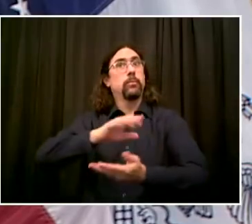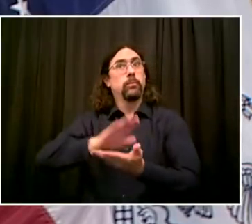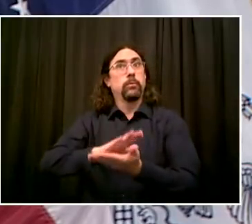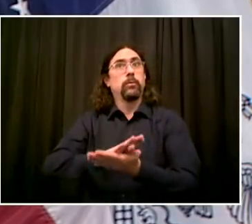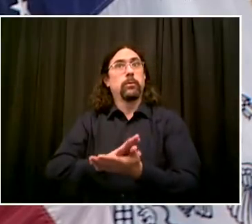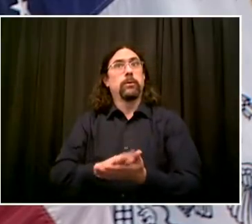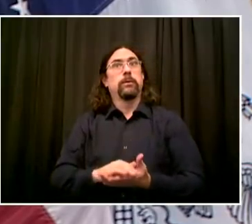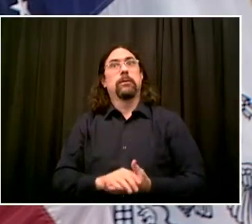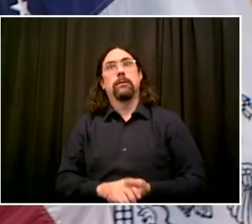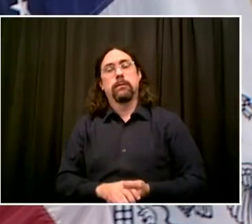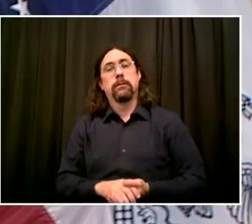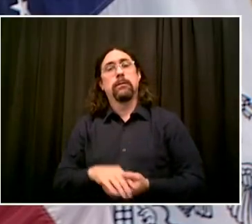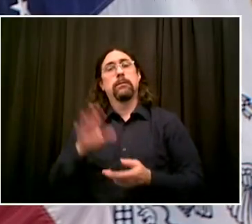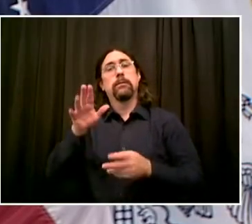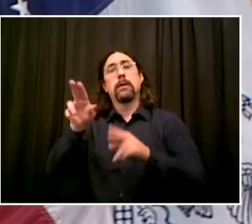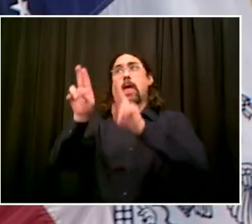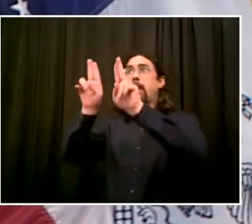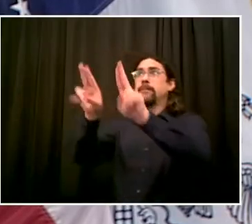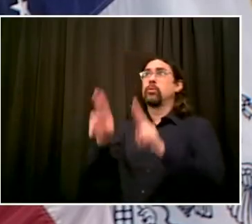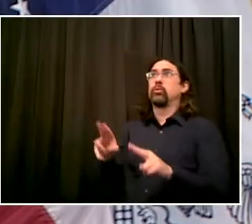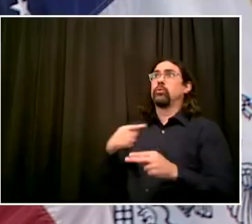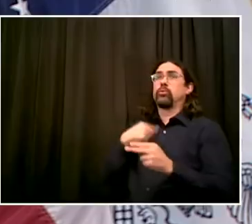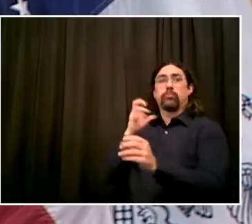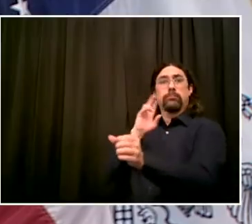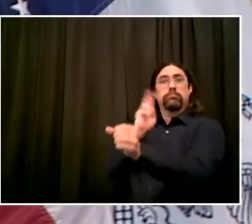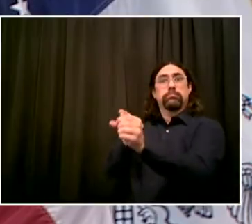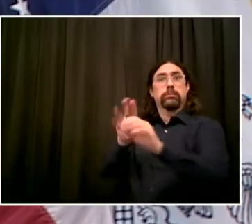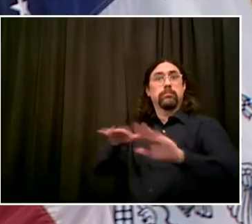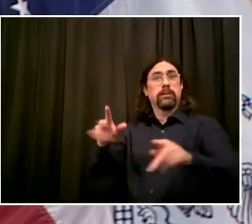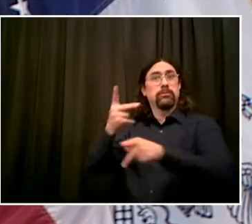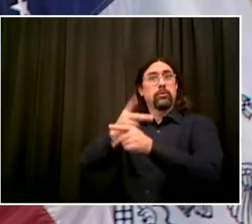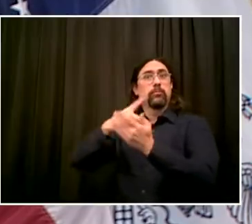HERE, THE GOAL IS O THAVE EVERYTHING READY FOR SEPTEMBER, WE WILL GROW WHEN AS MUCH AS